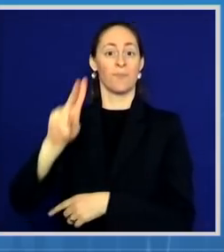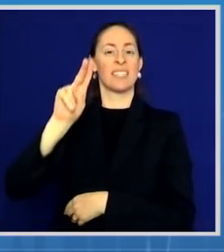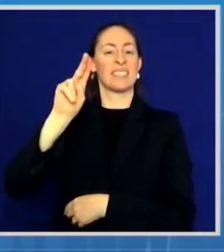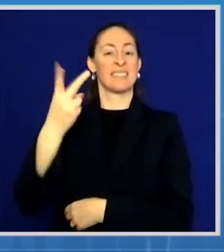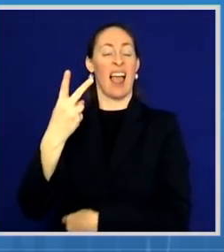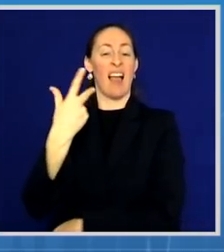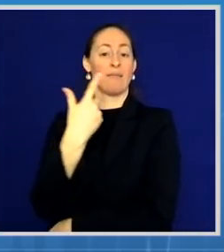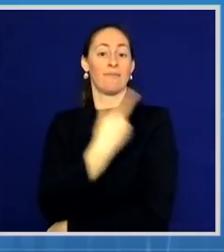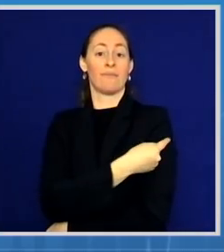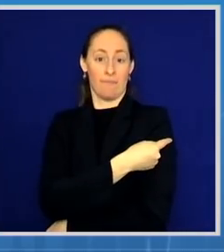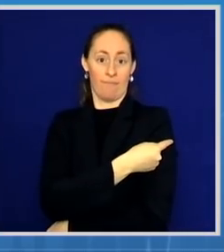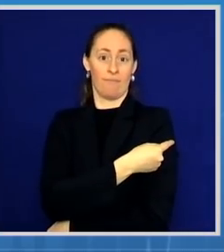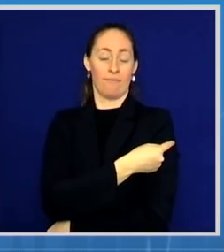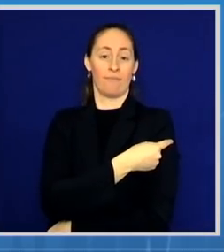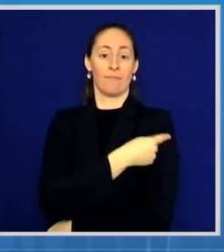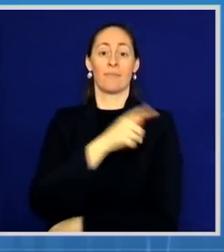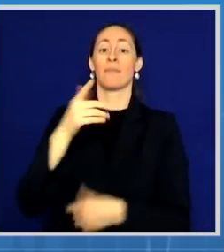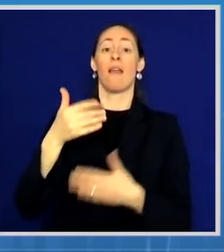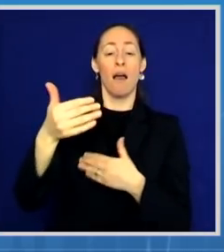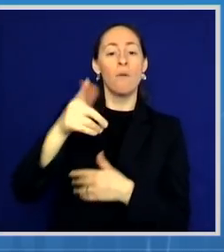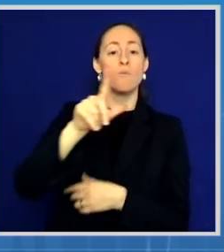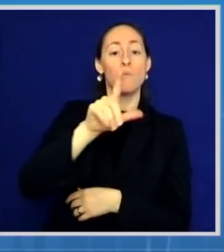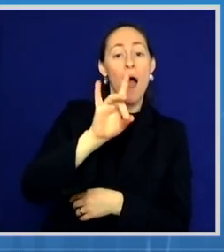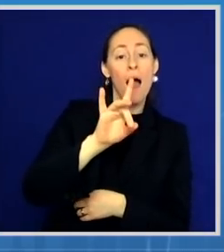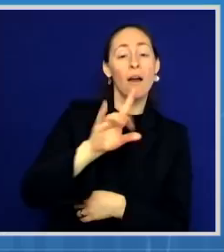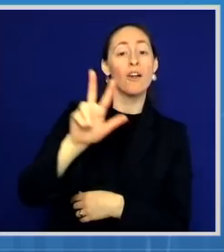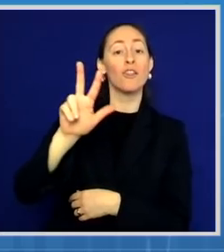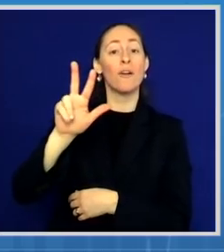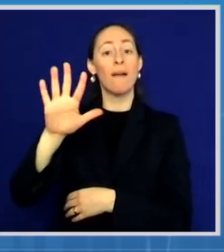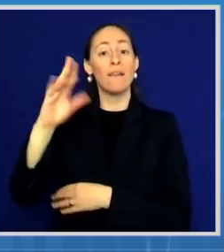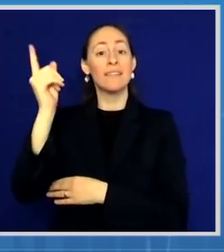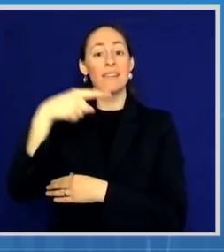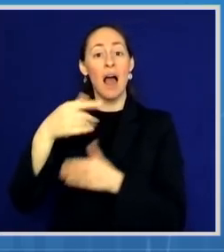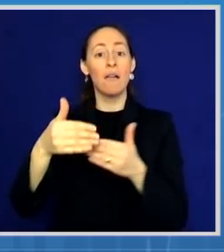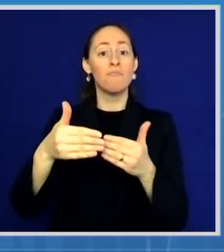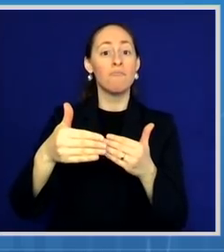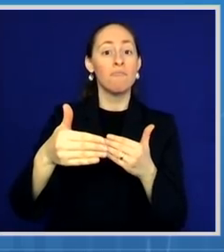As you could see, regardless of the age, younger individuals or older individuals,